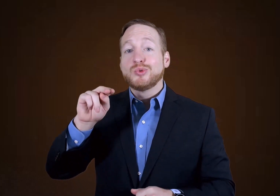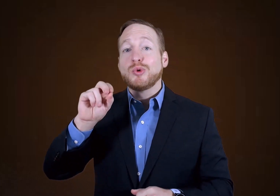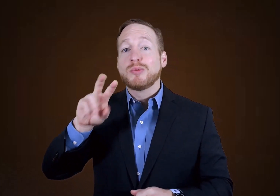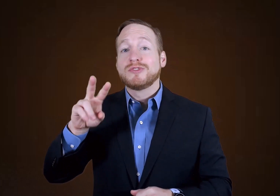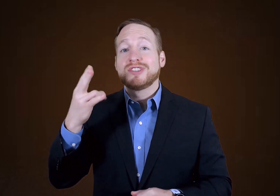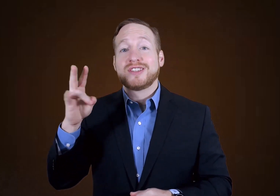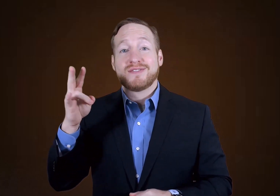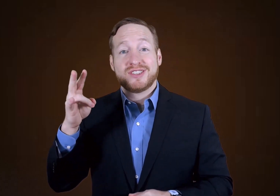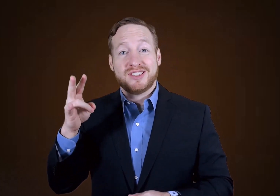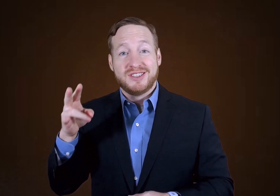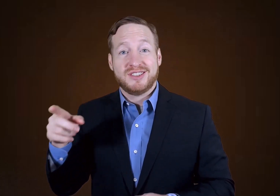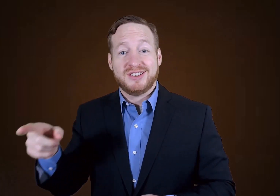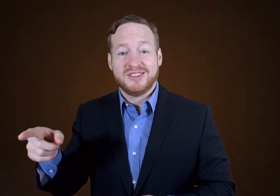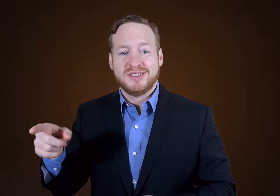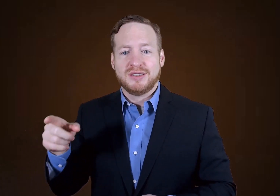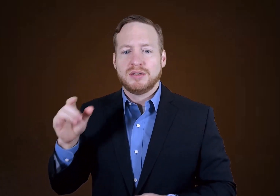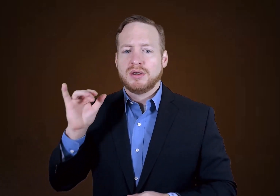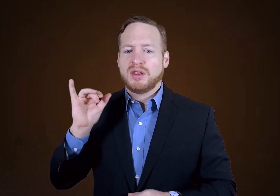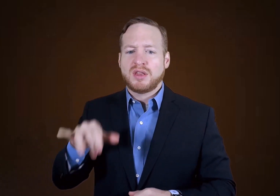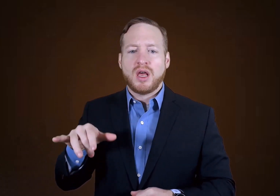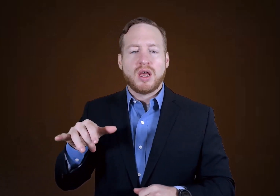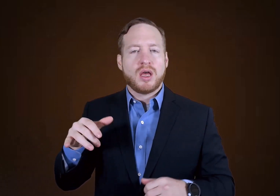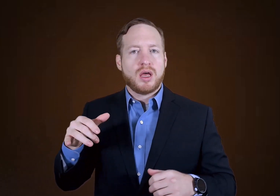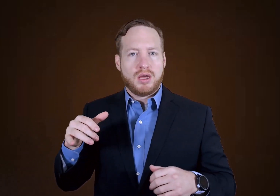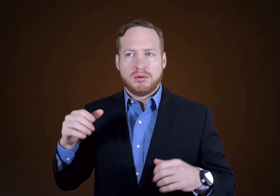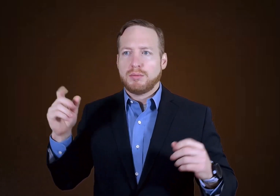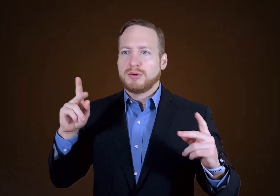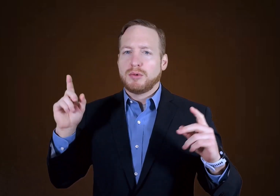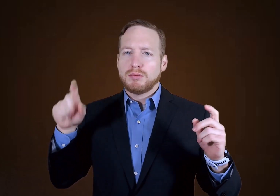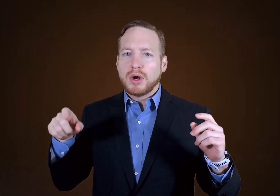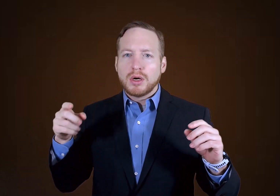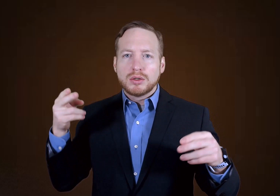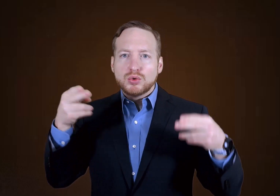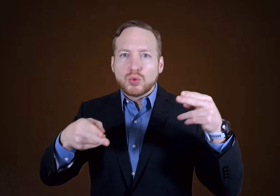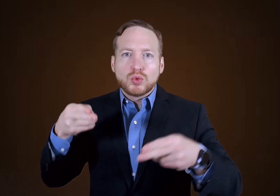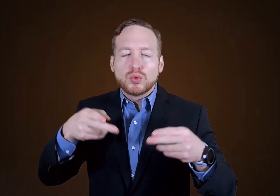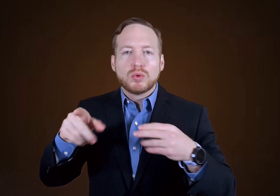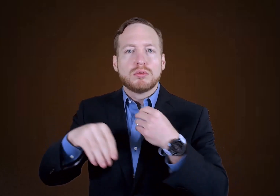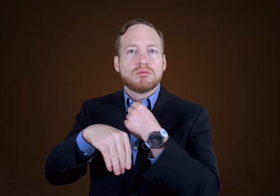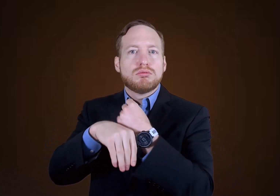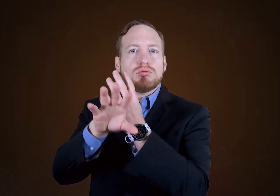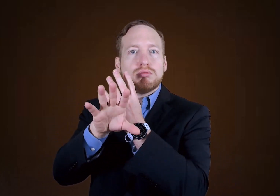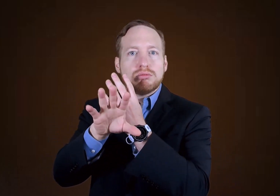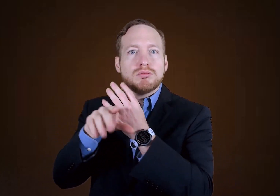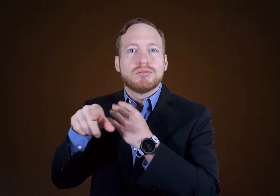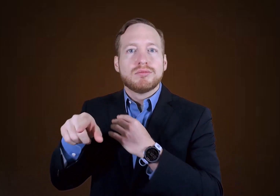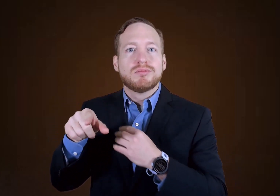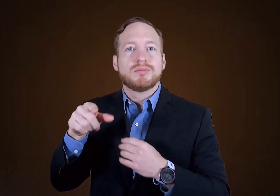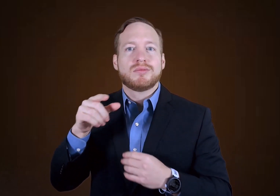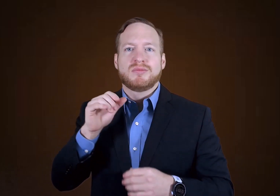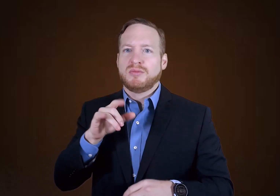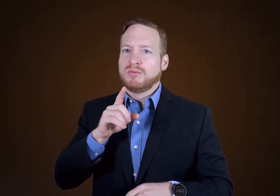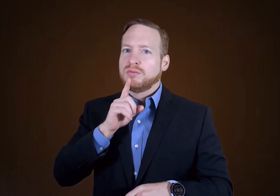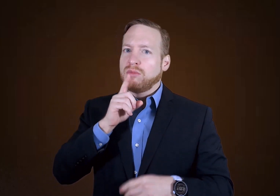and don't forget the 17th will be coming up and we want to make sure